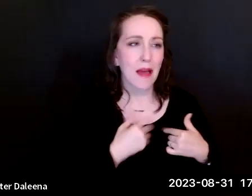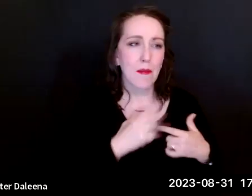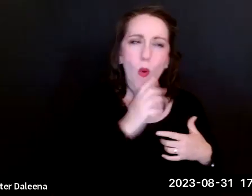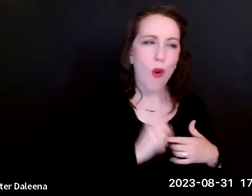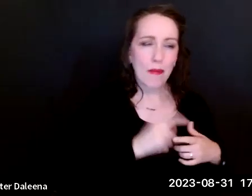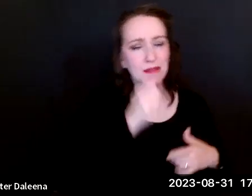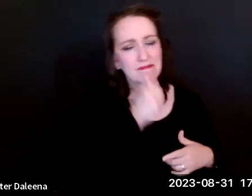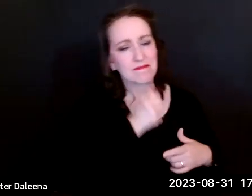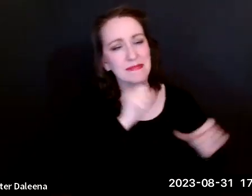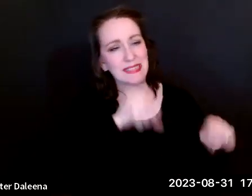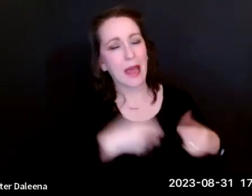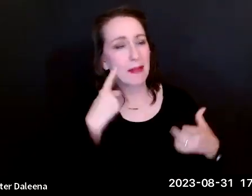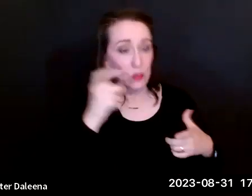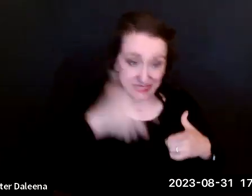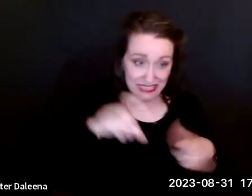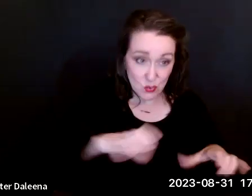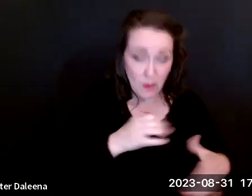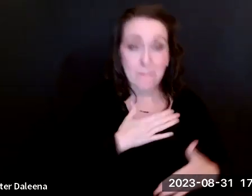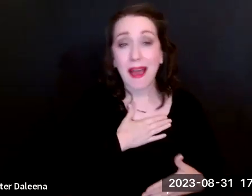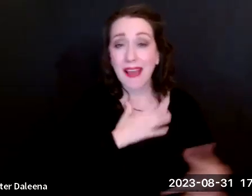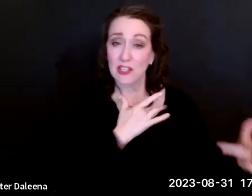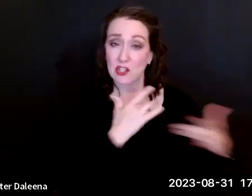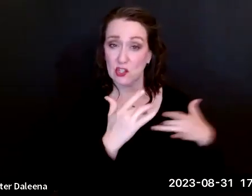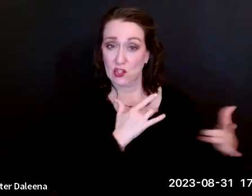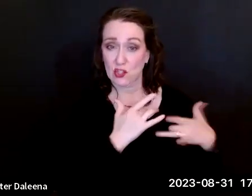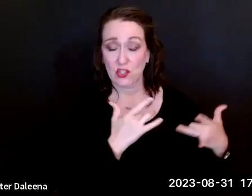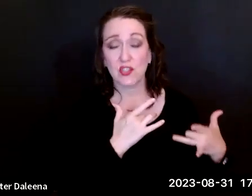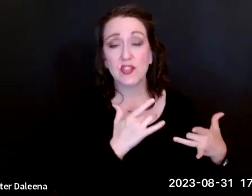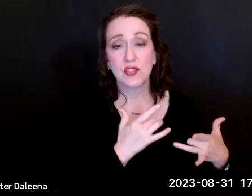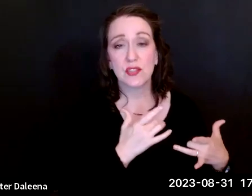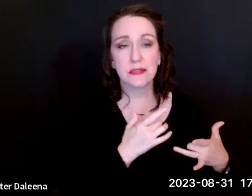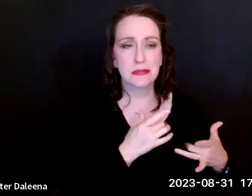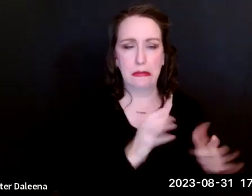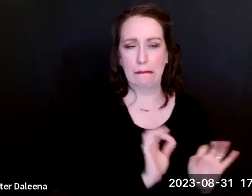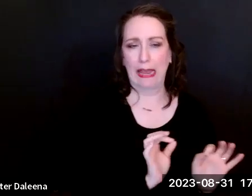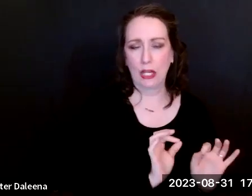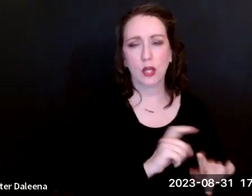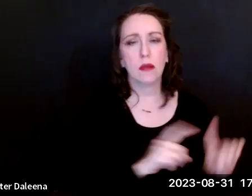this because we need to do this my concern about the is minor but I think it's well maybe not so